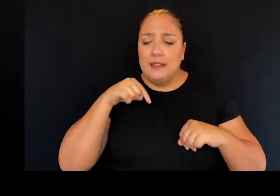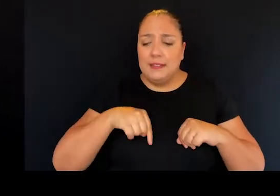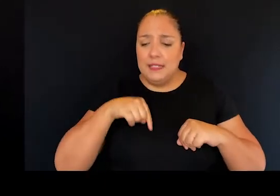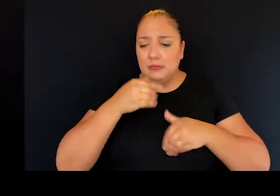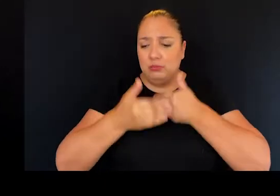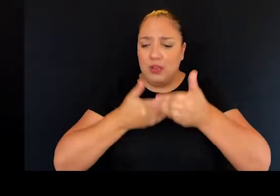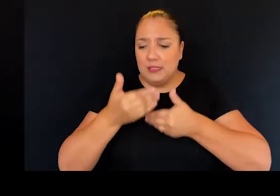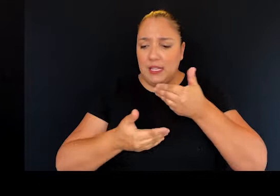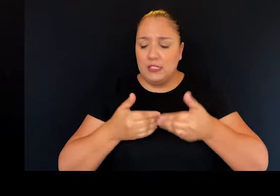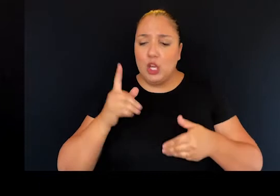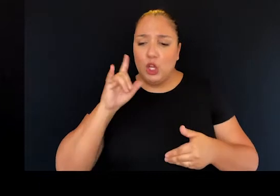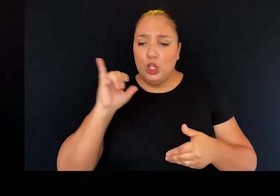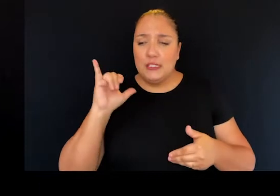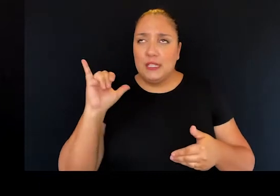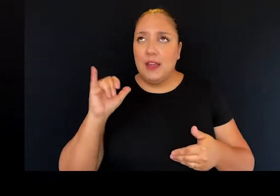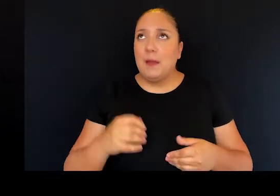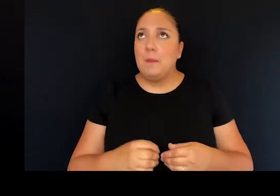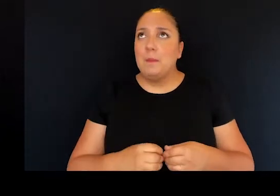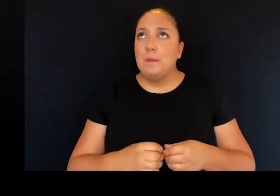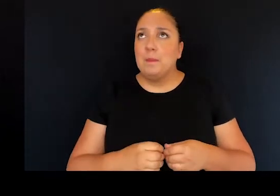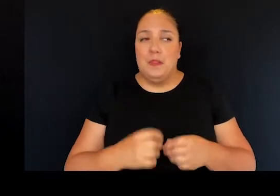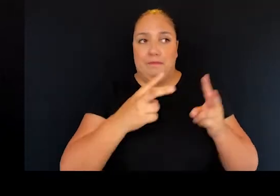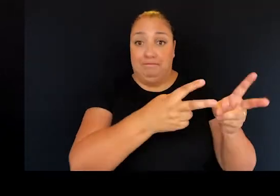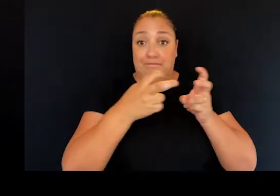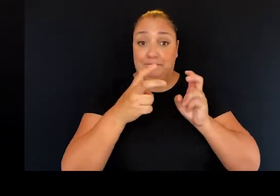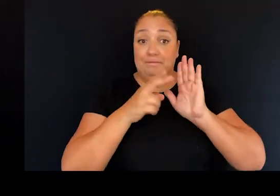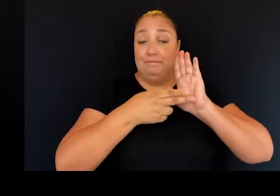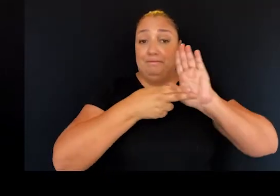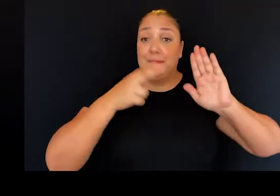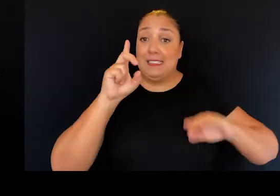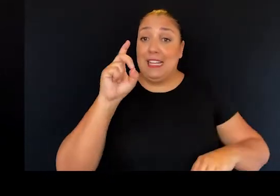of using diagnosis as descriptors or as adjectives